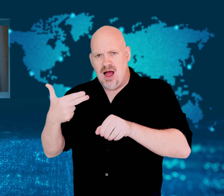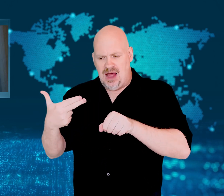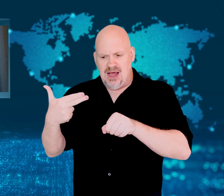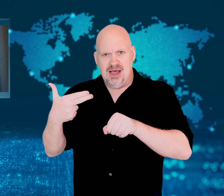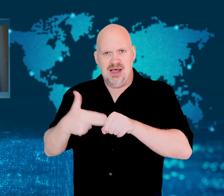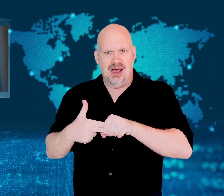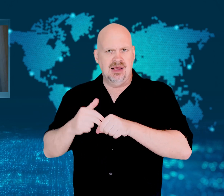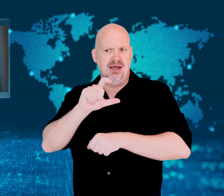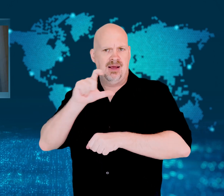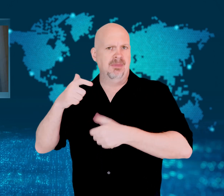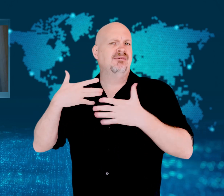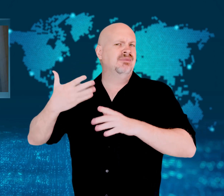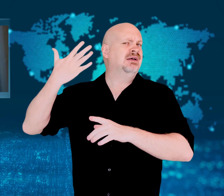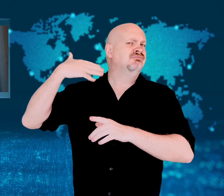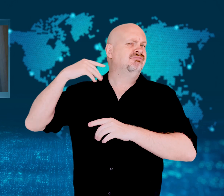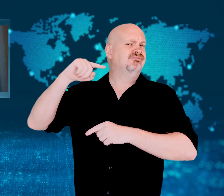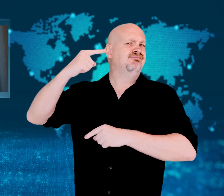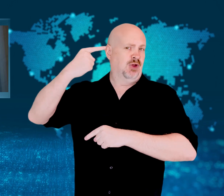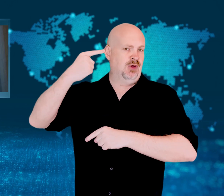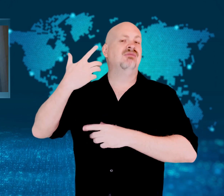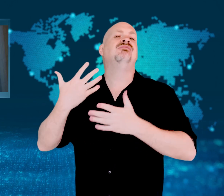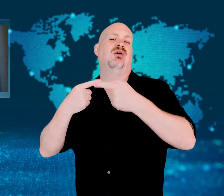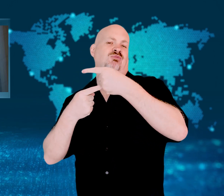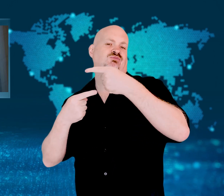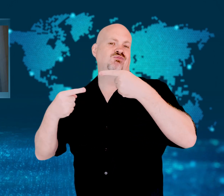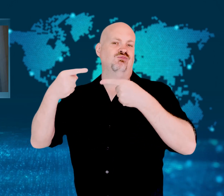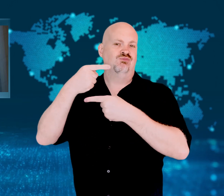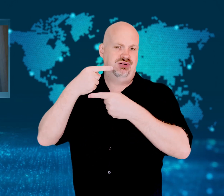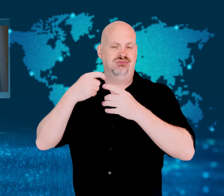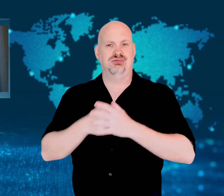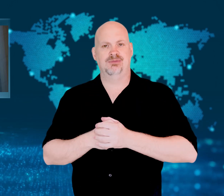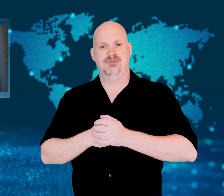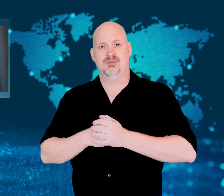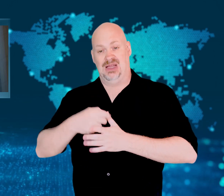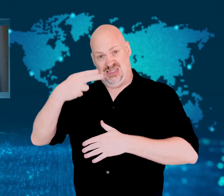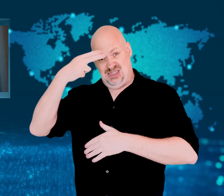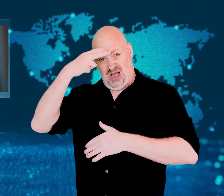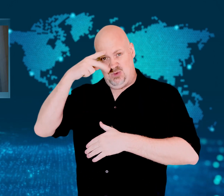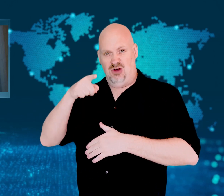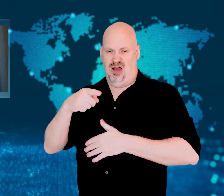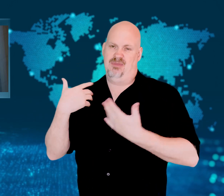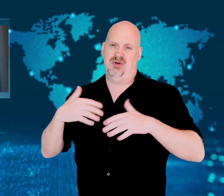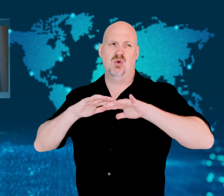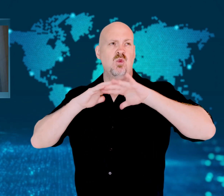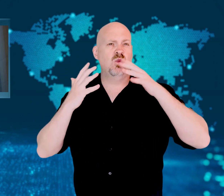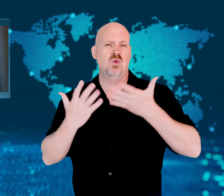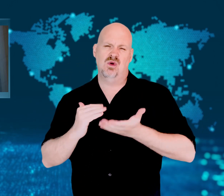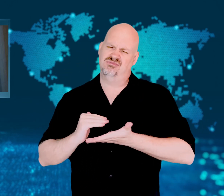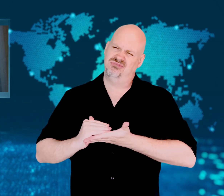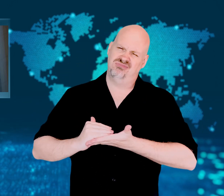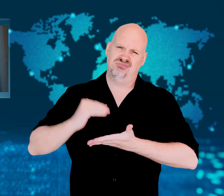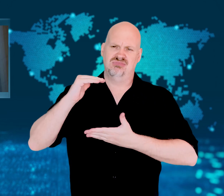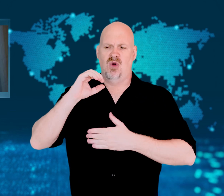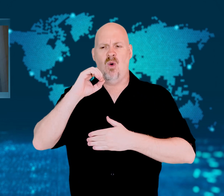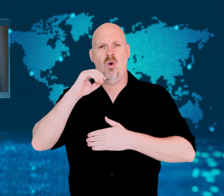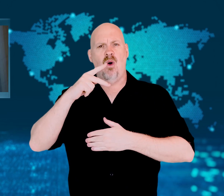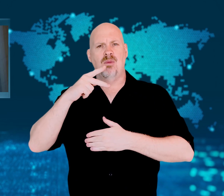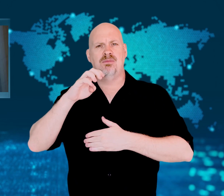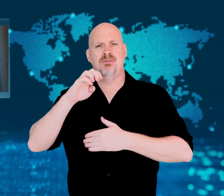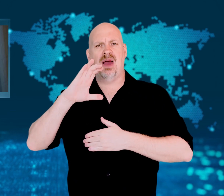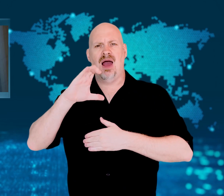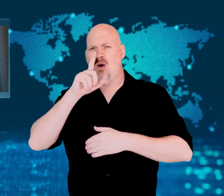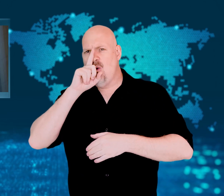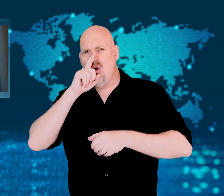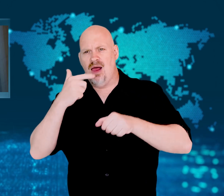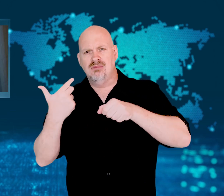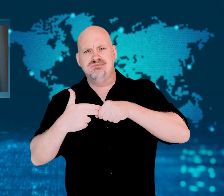Saudi Arabia is the largest of OPEC's oil producers.